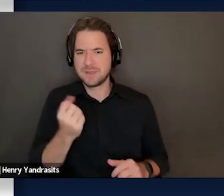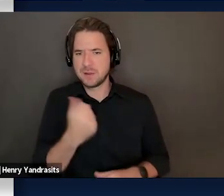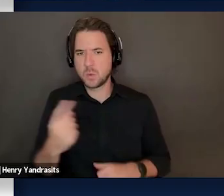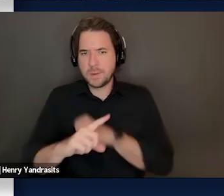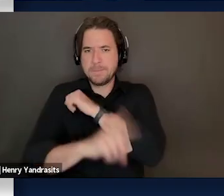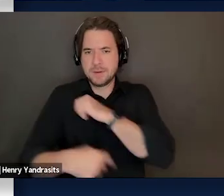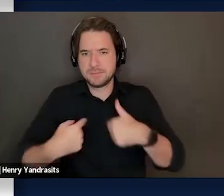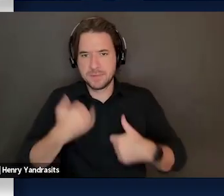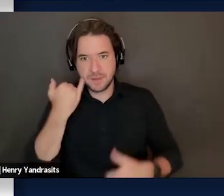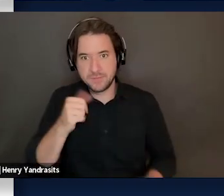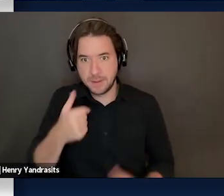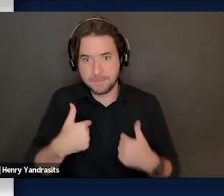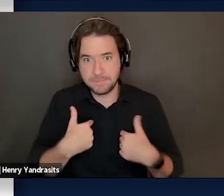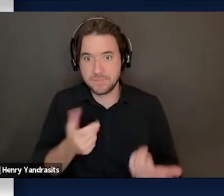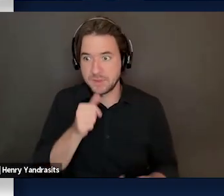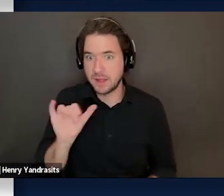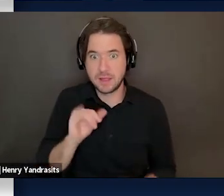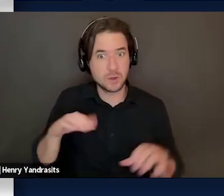If it's not me, you know, it's not like I did anything to deserve it.